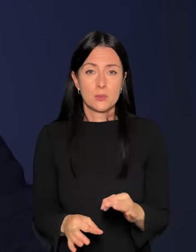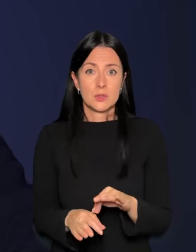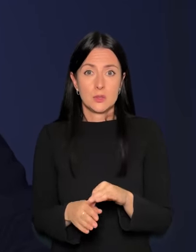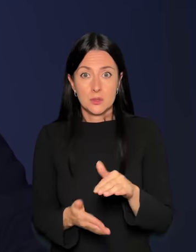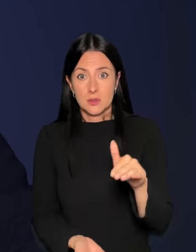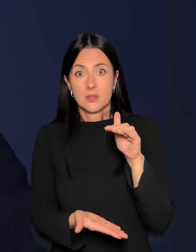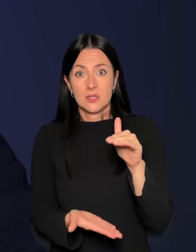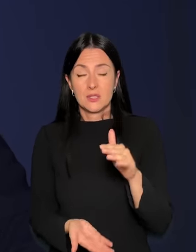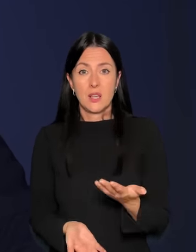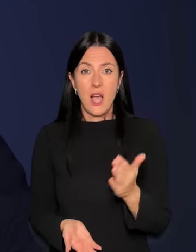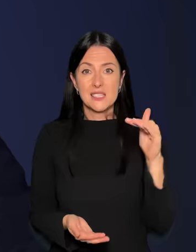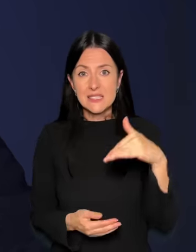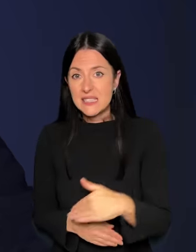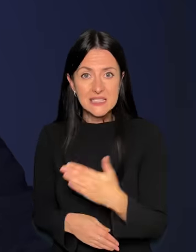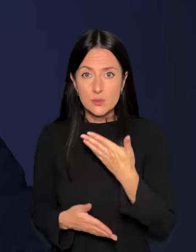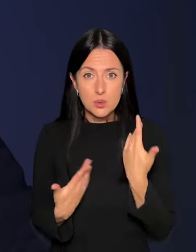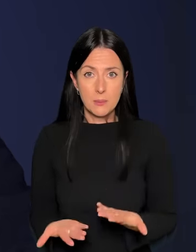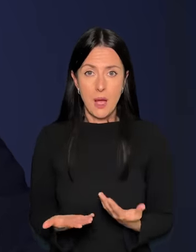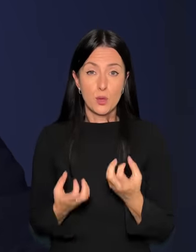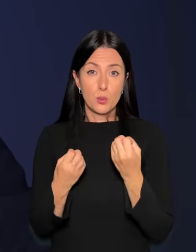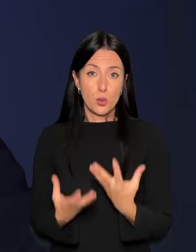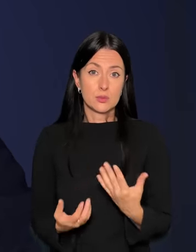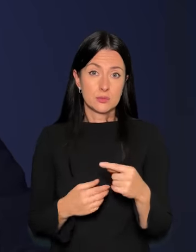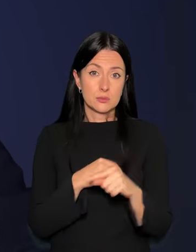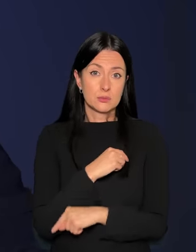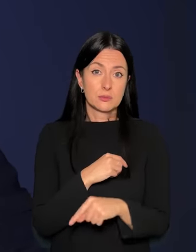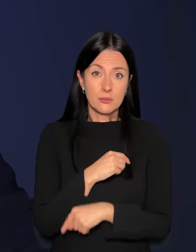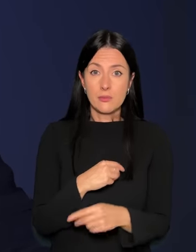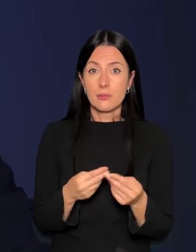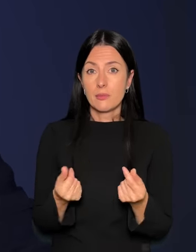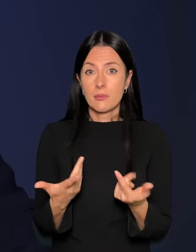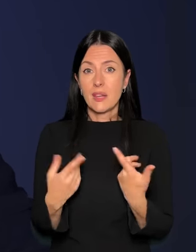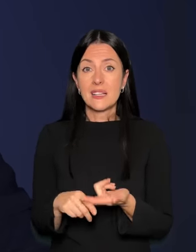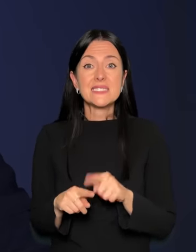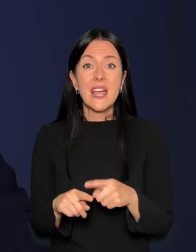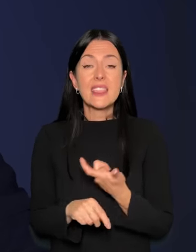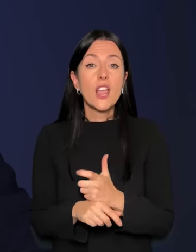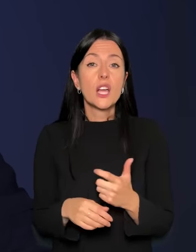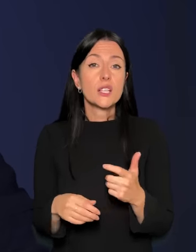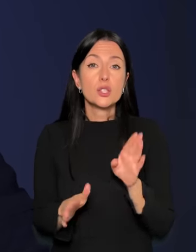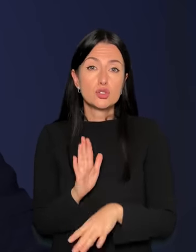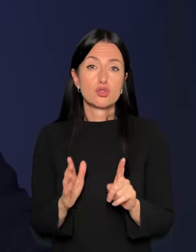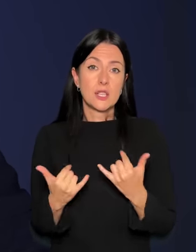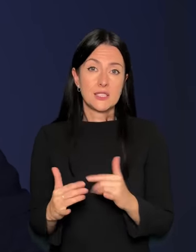around and look at the curbs, there are no ramps. It's just a waste of money. This is the worst thing happening right now. In our country.